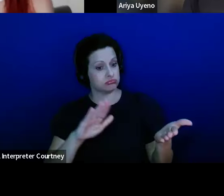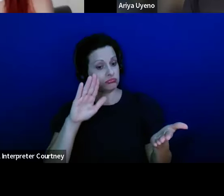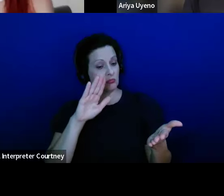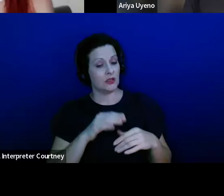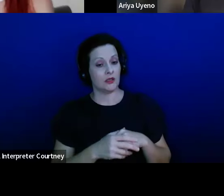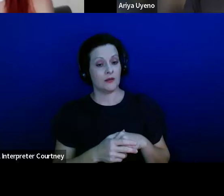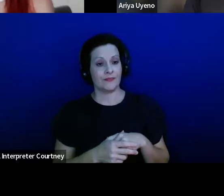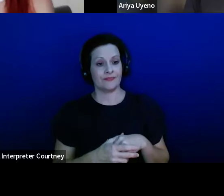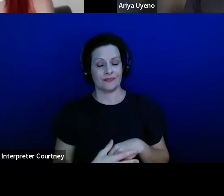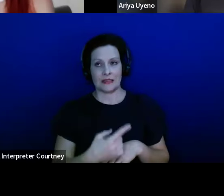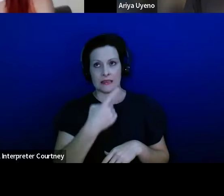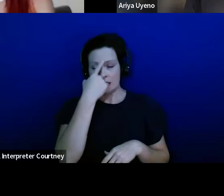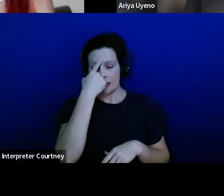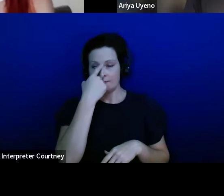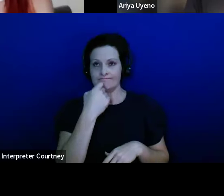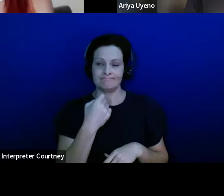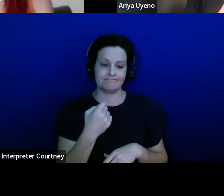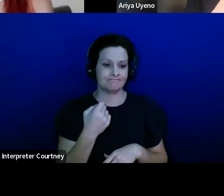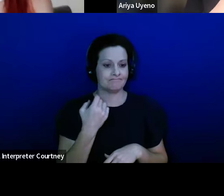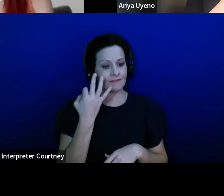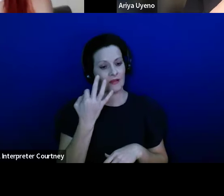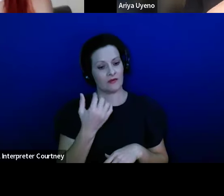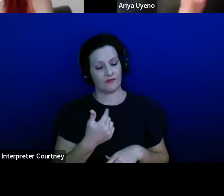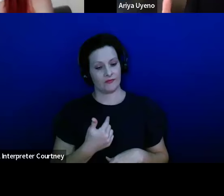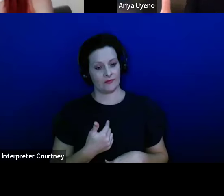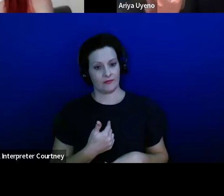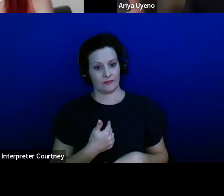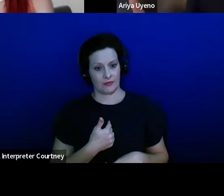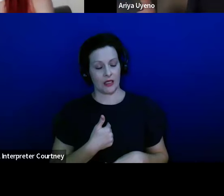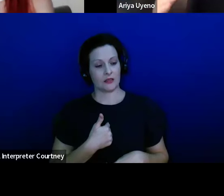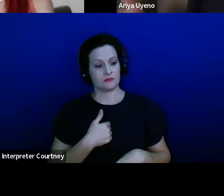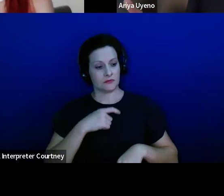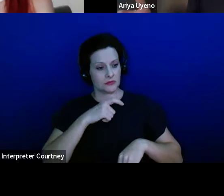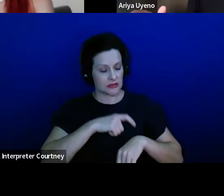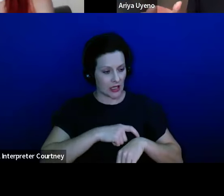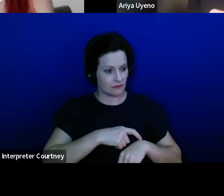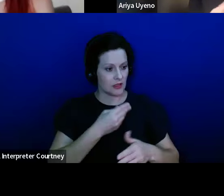I thought to myself if I was going to spend all of this time and money and be away from home,